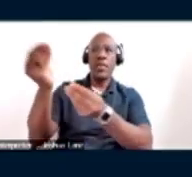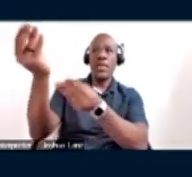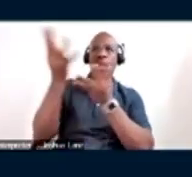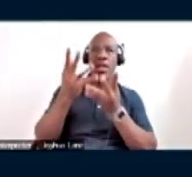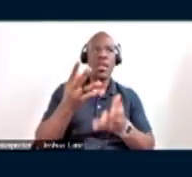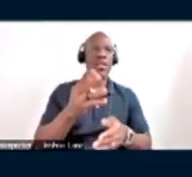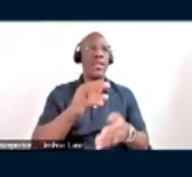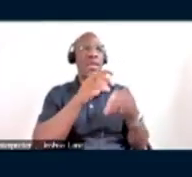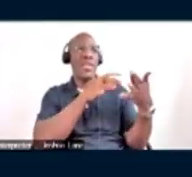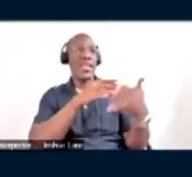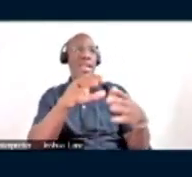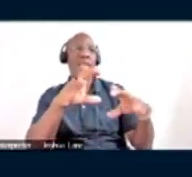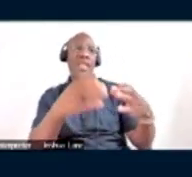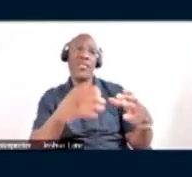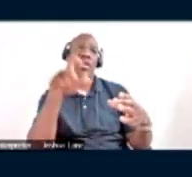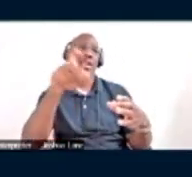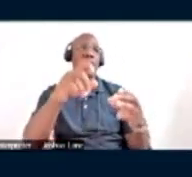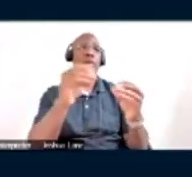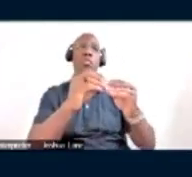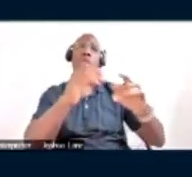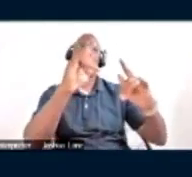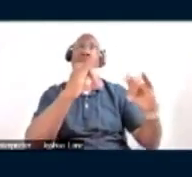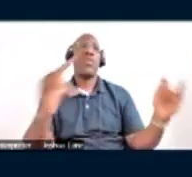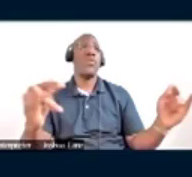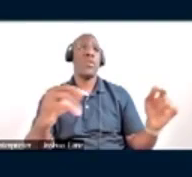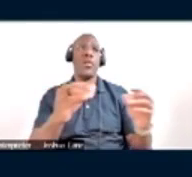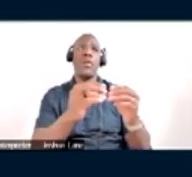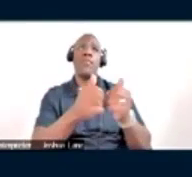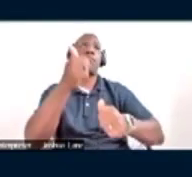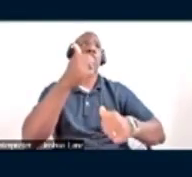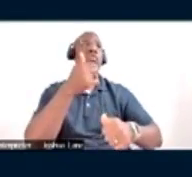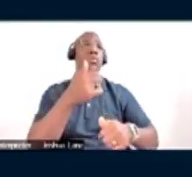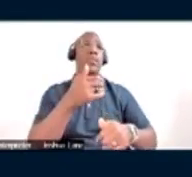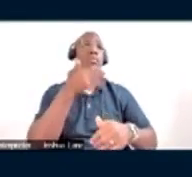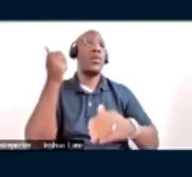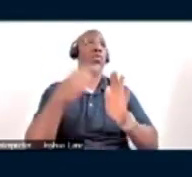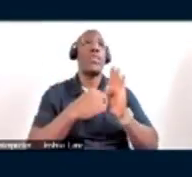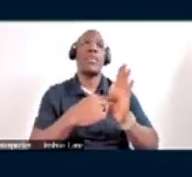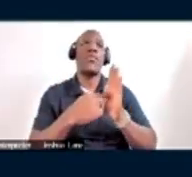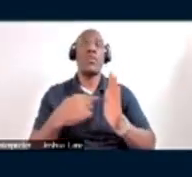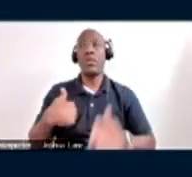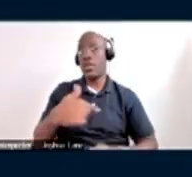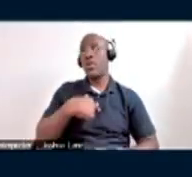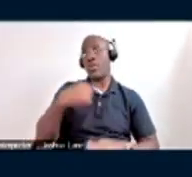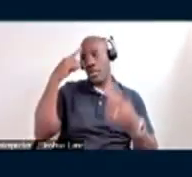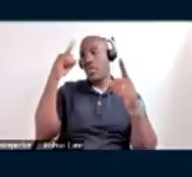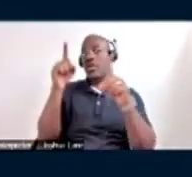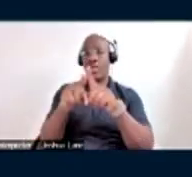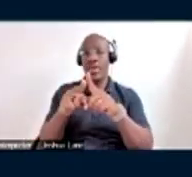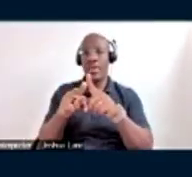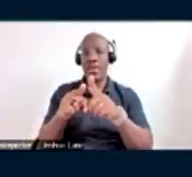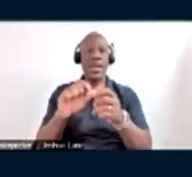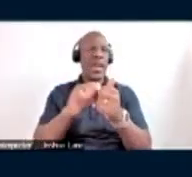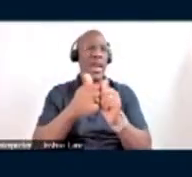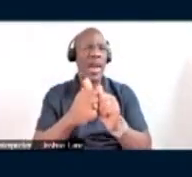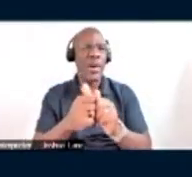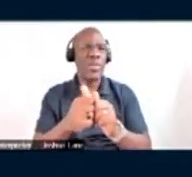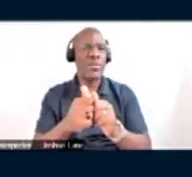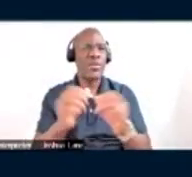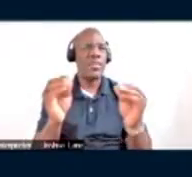And we agree. So, here's how we're working at doing that. First, in terms of working with our staff,